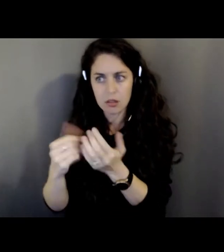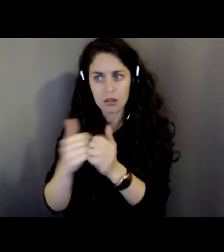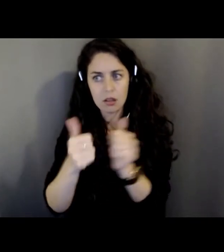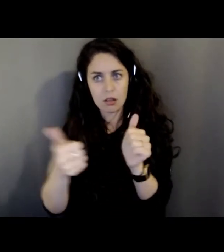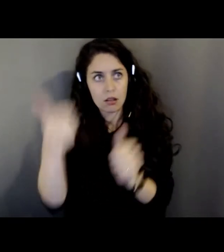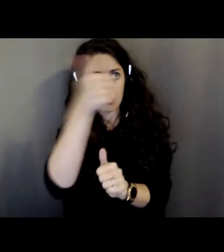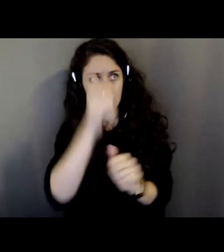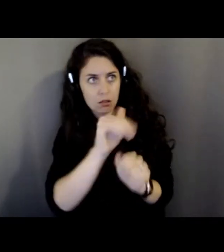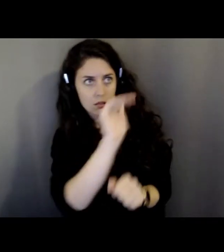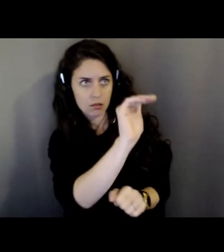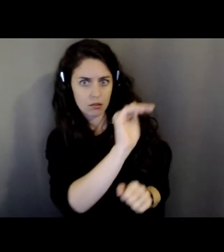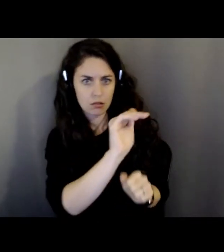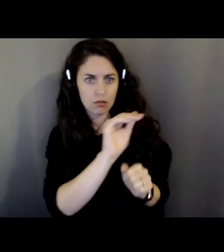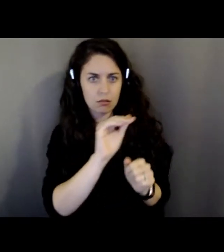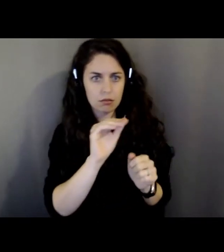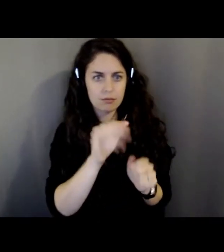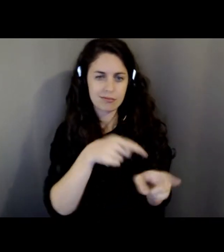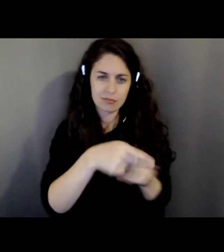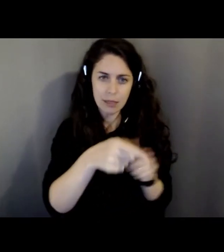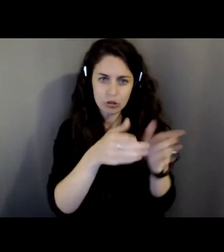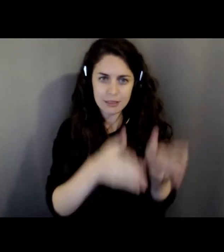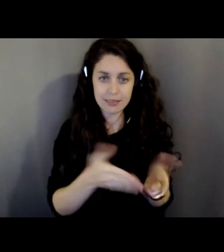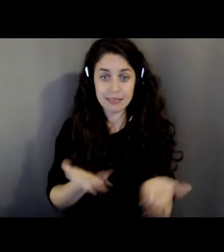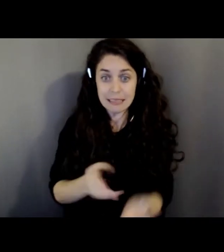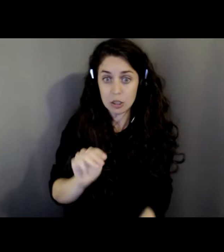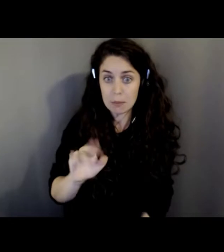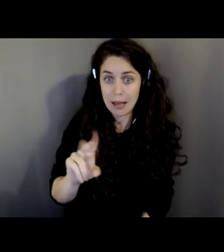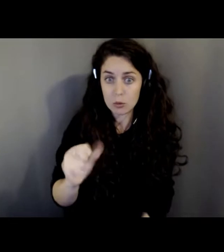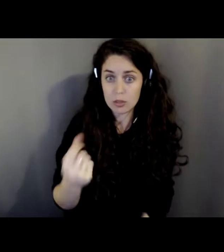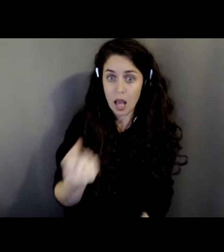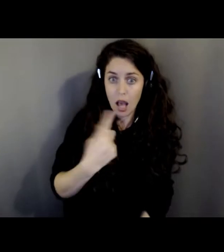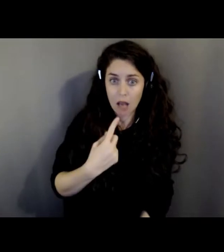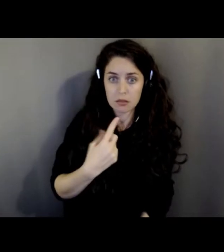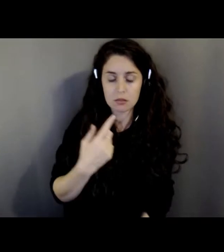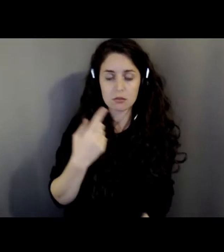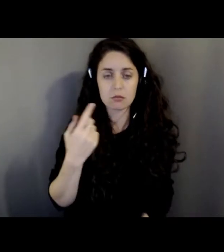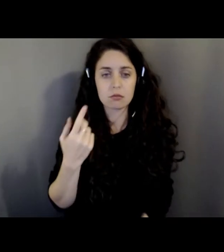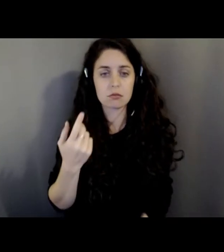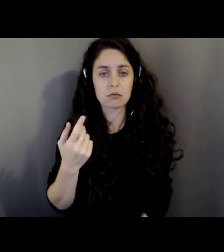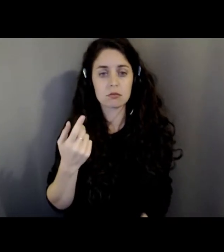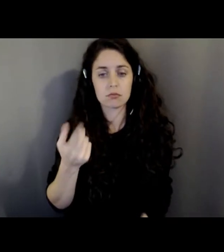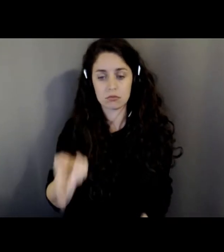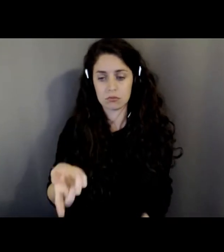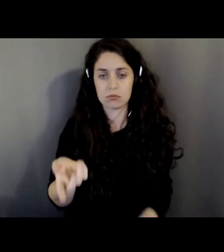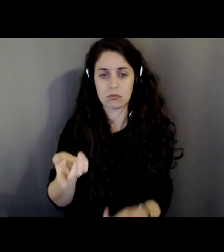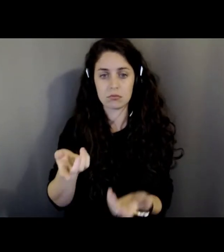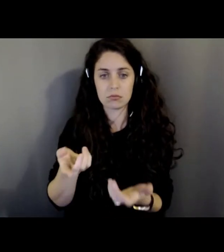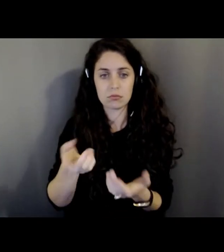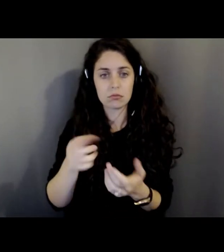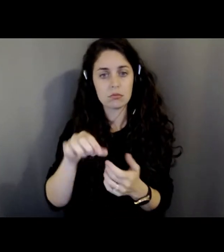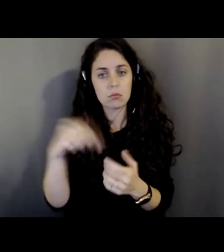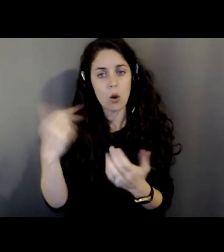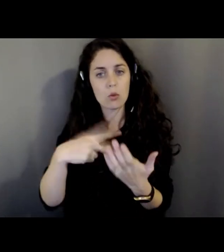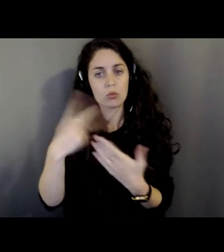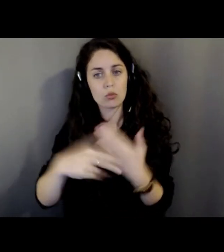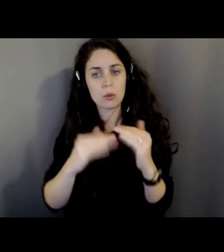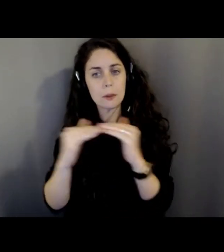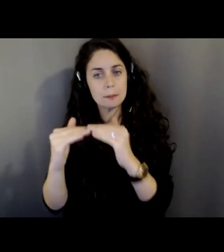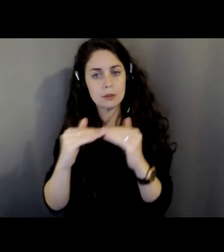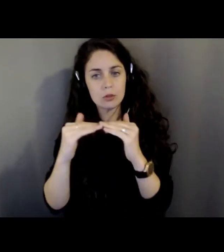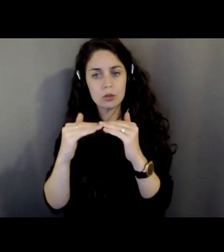or those of us at MIUSA, and their other program peers who are attending